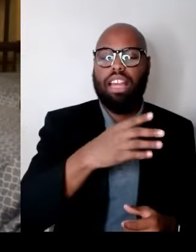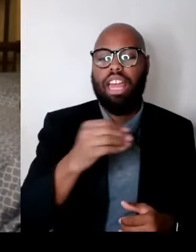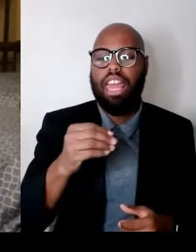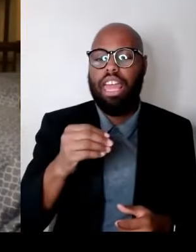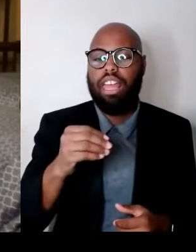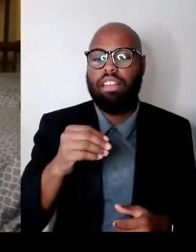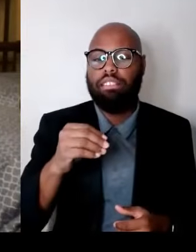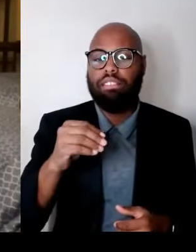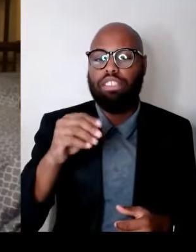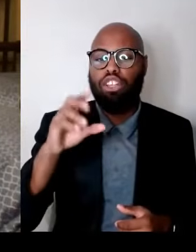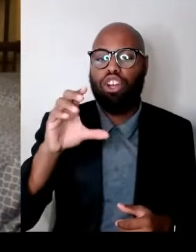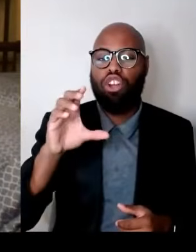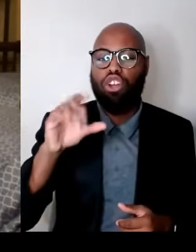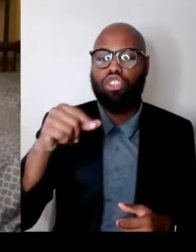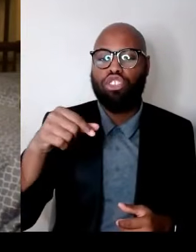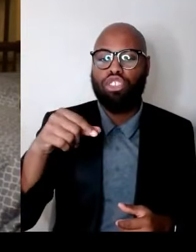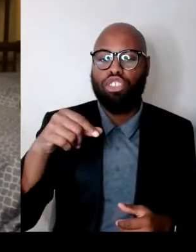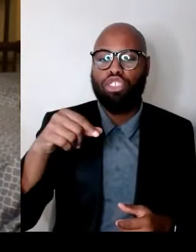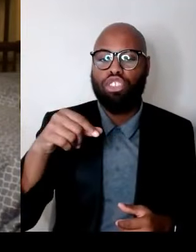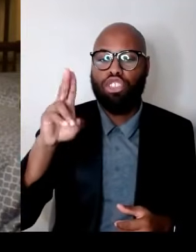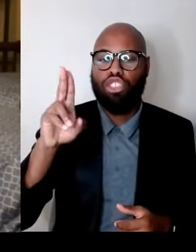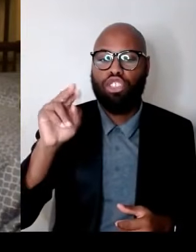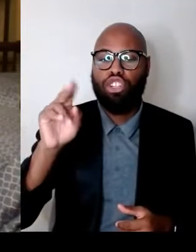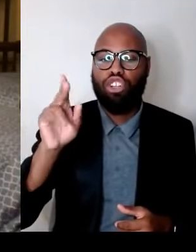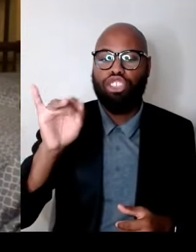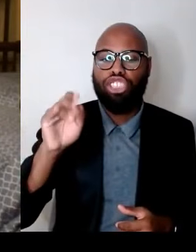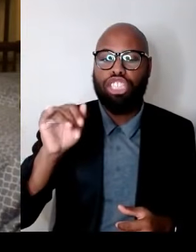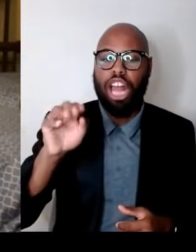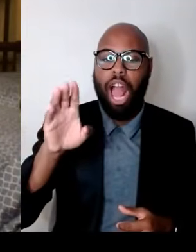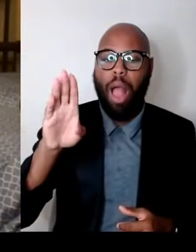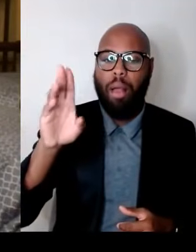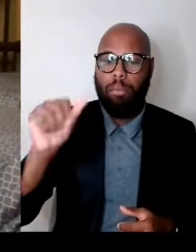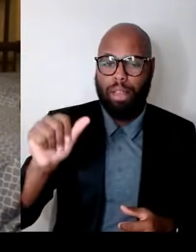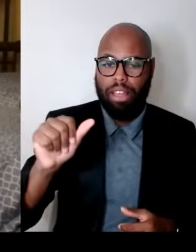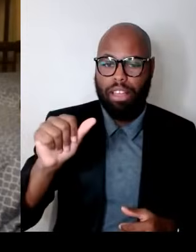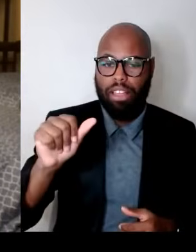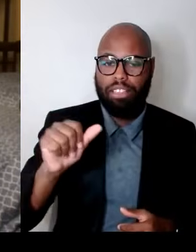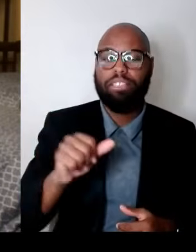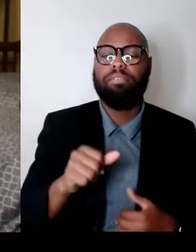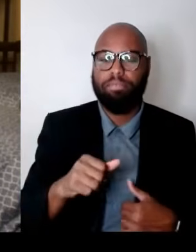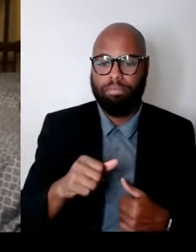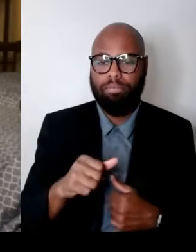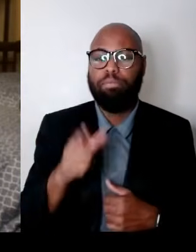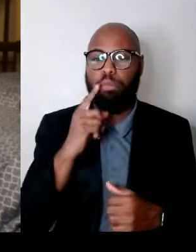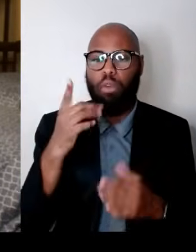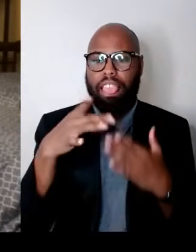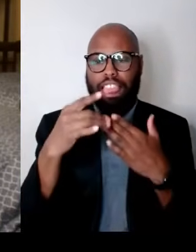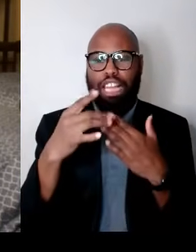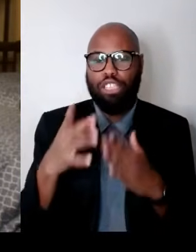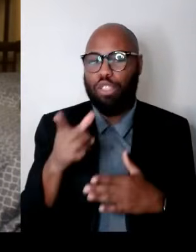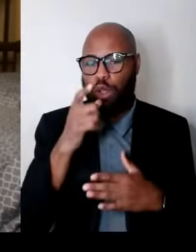and liberation leaders who inspired and changed the world